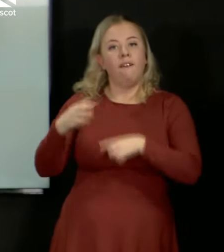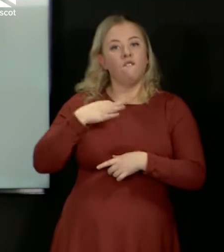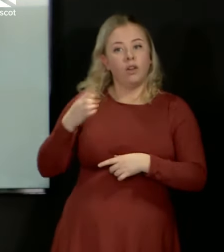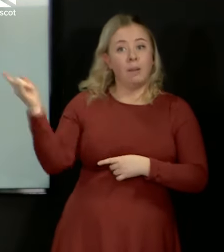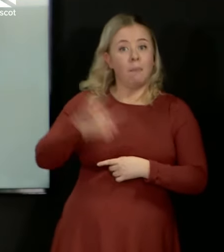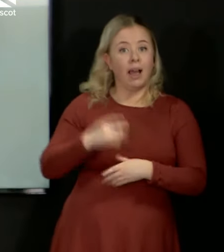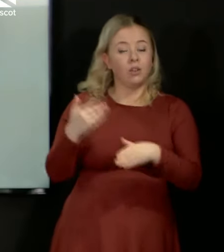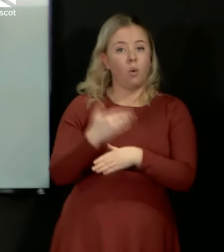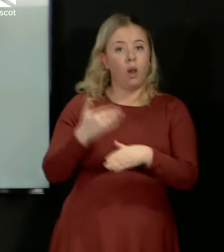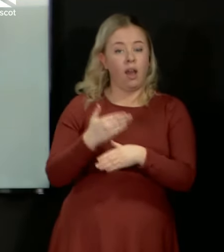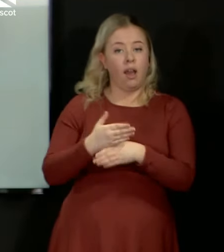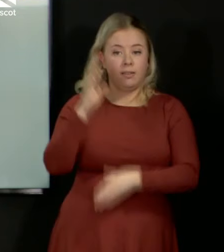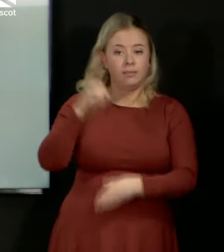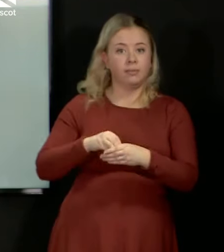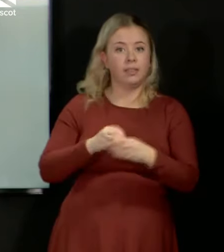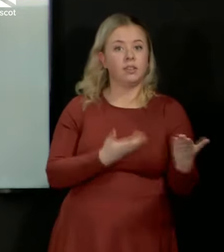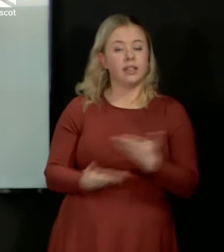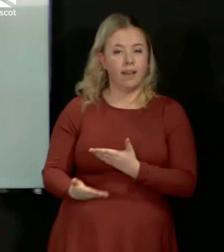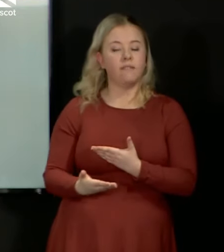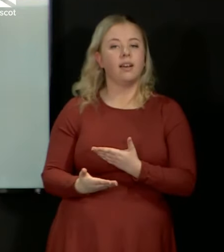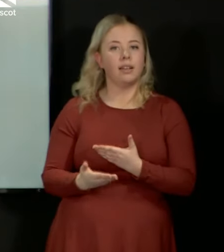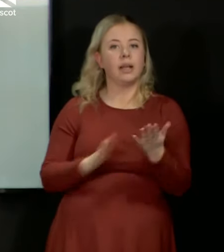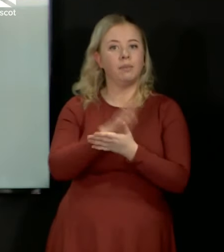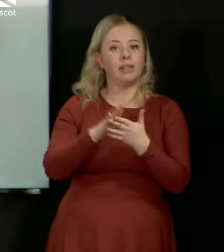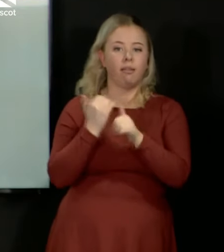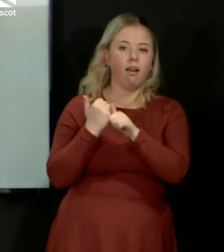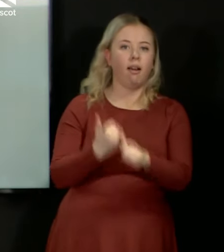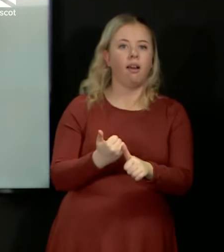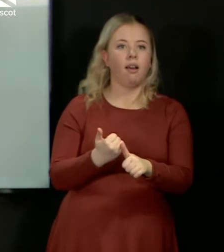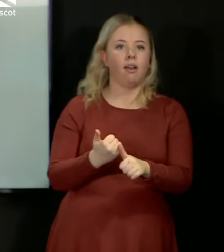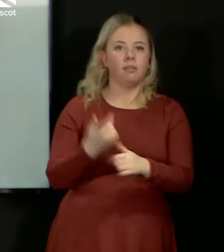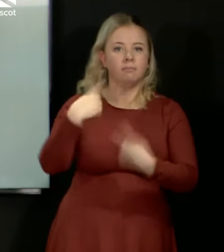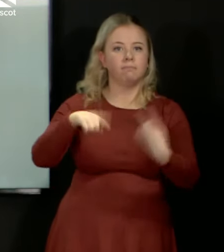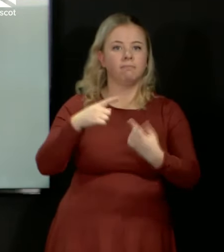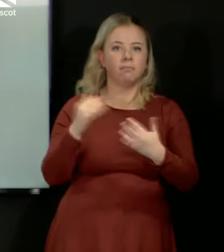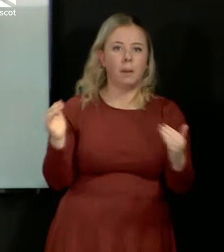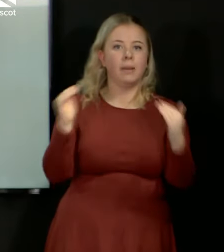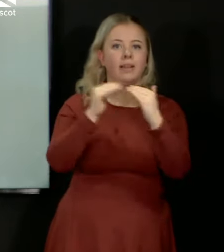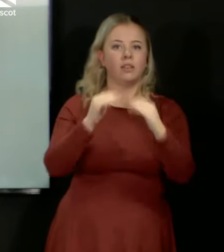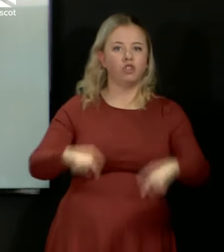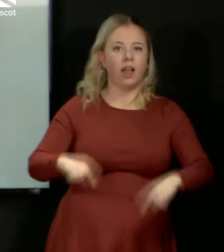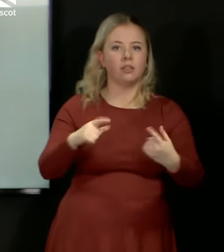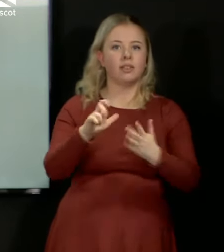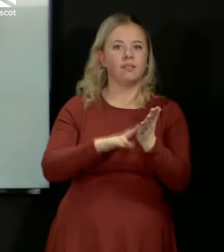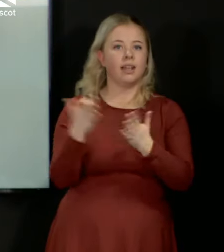back into the service in order to help us meet the challenges of the pandemic. And that